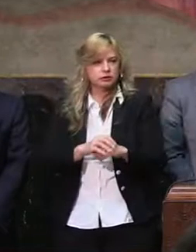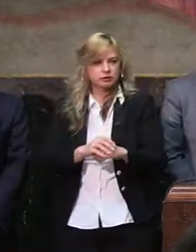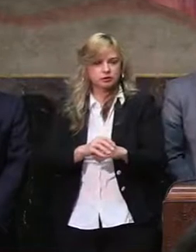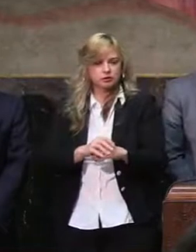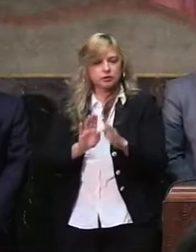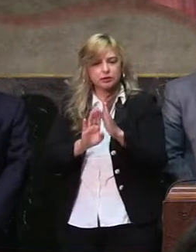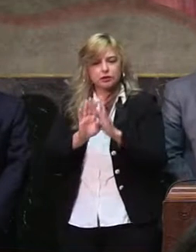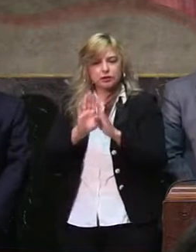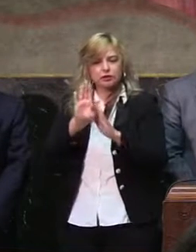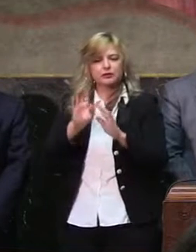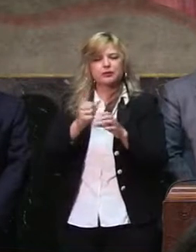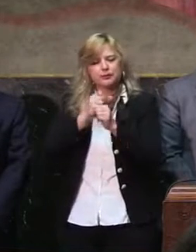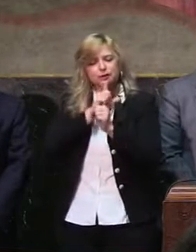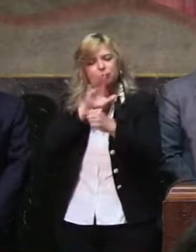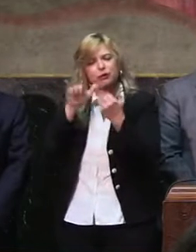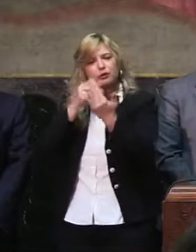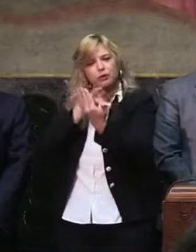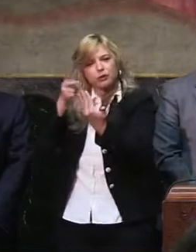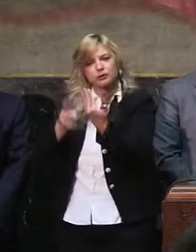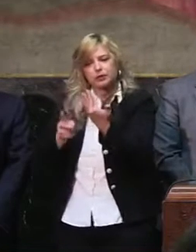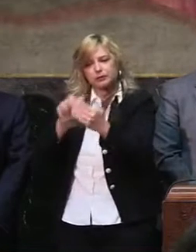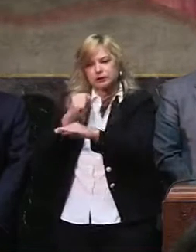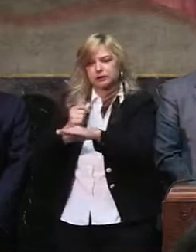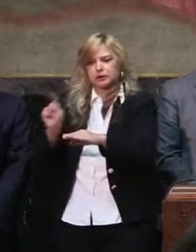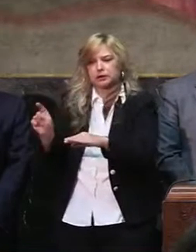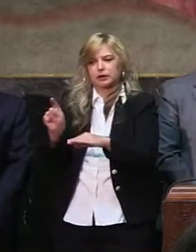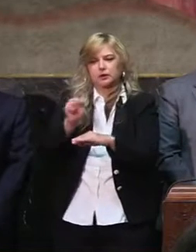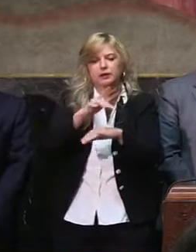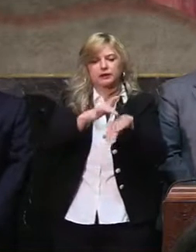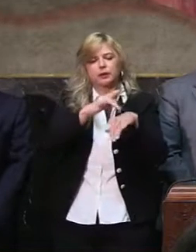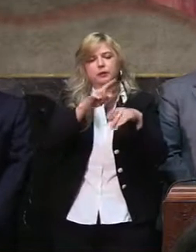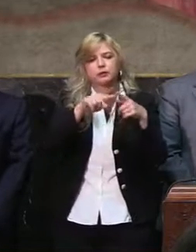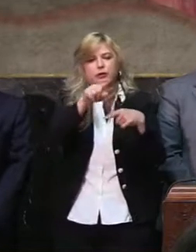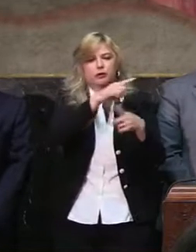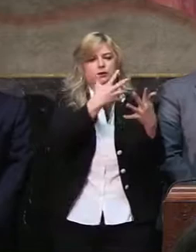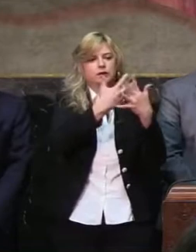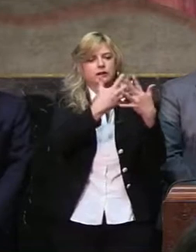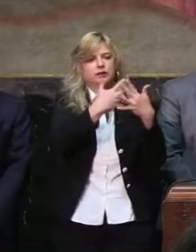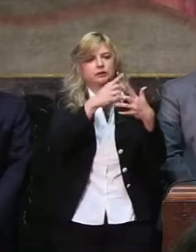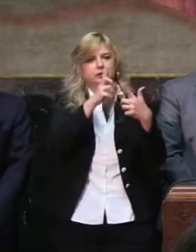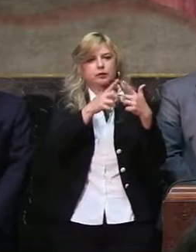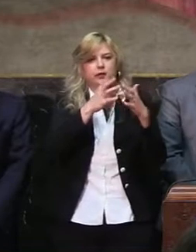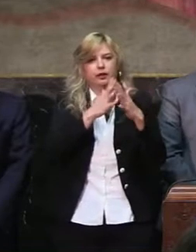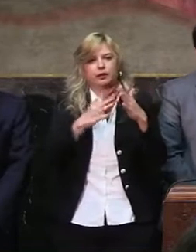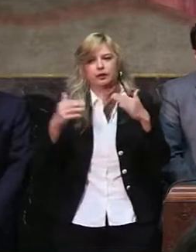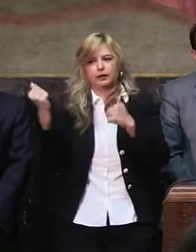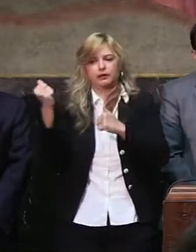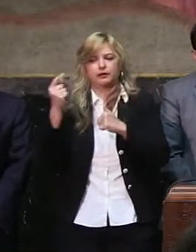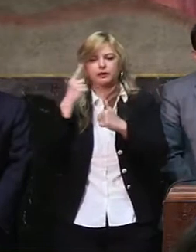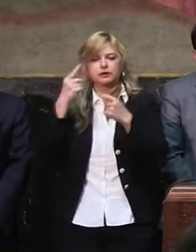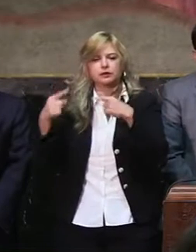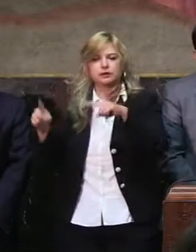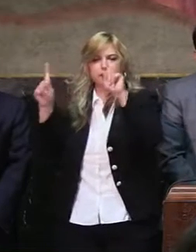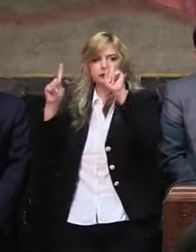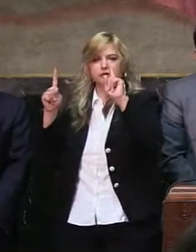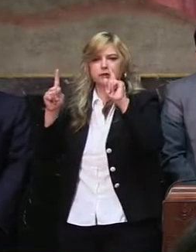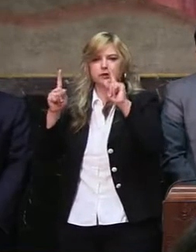all the programming for example is available to the inmates to allow for successful re-entry into